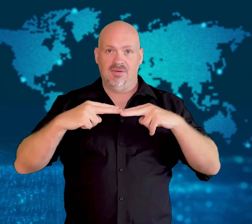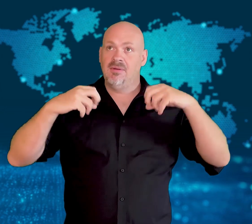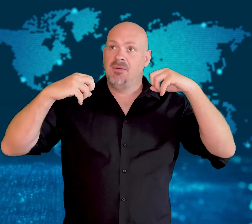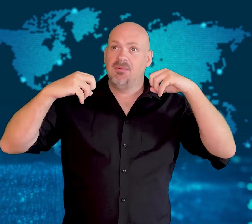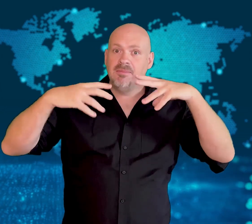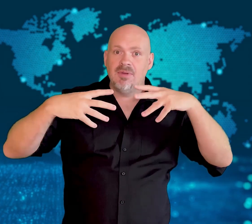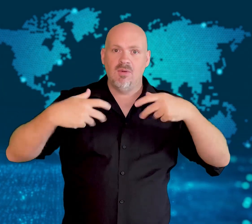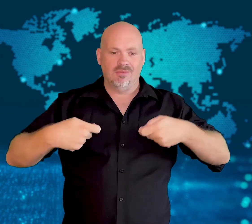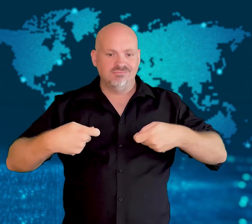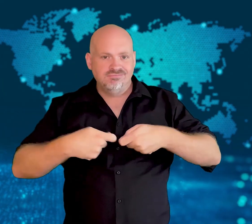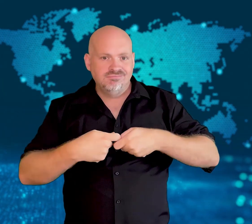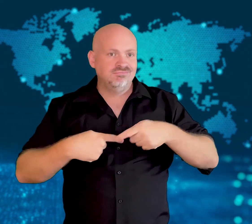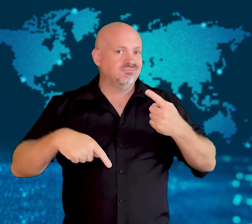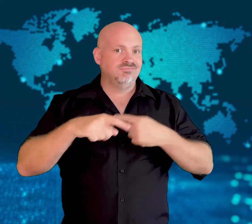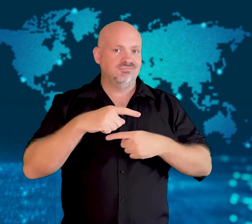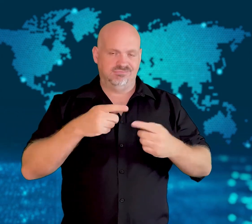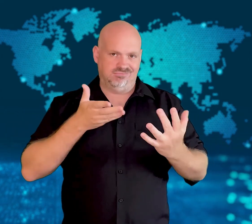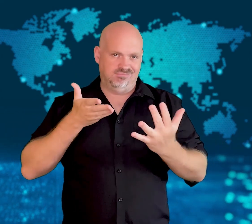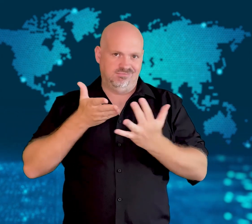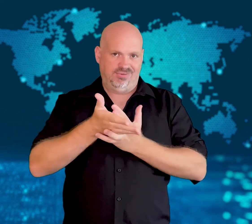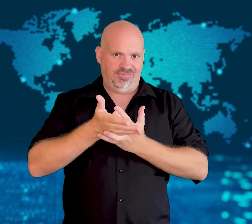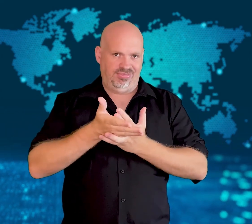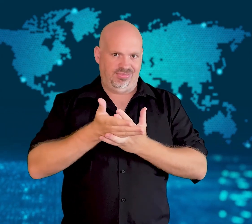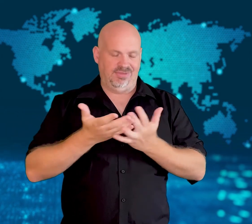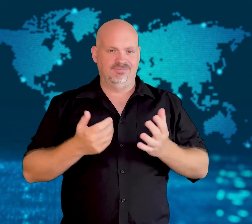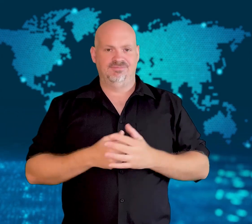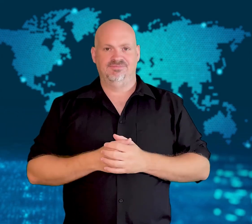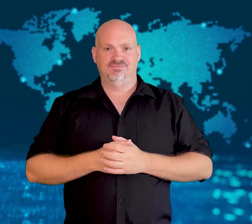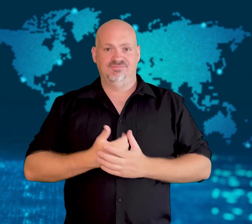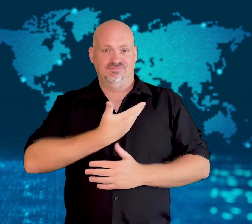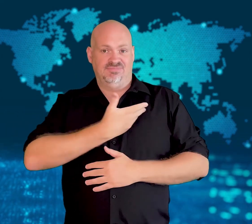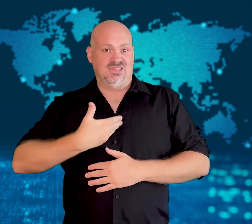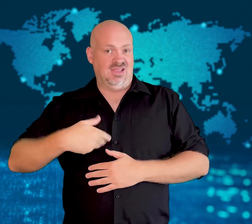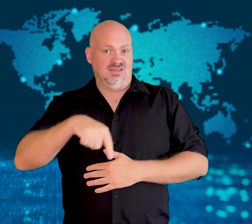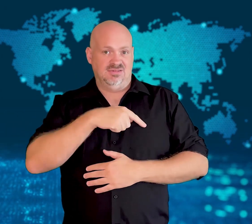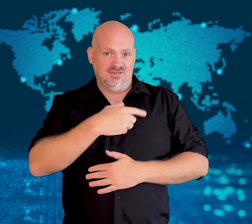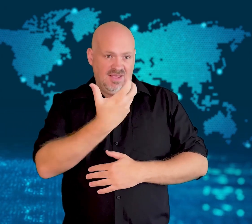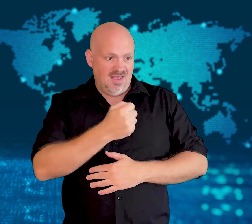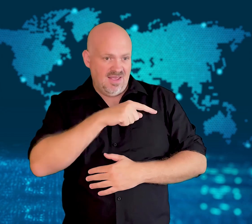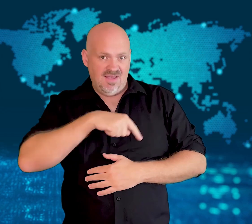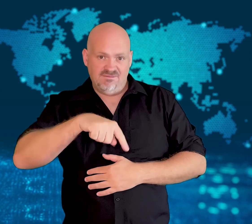Some Gazans now have power for four hours a day.